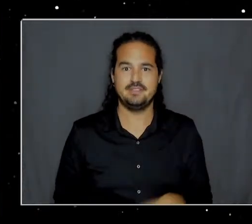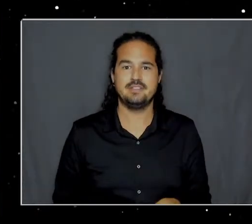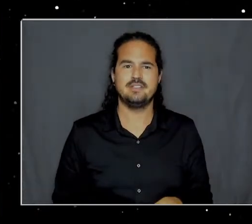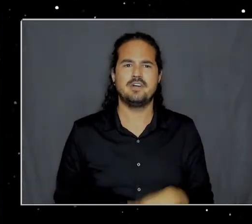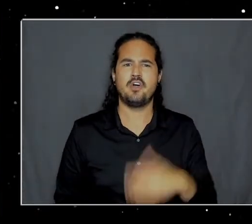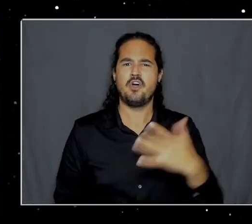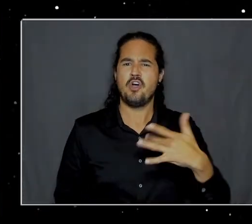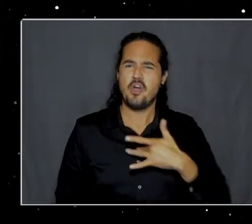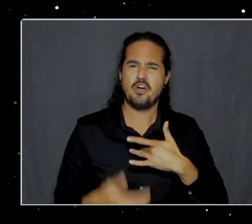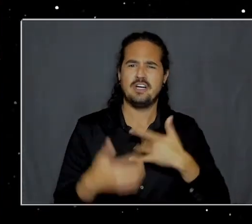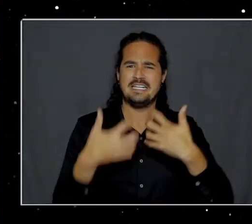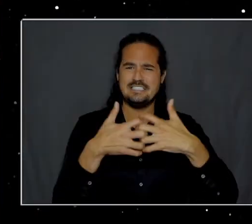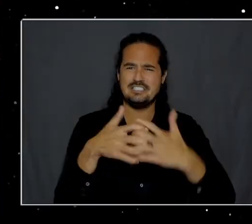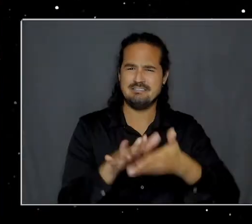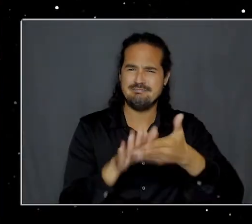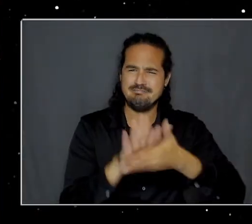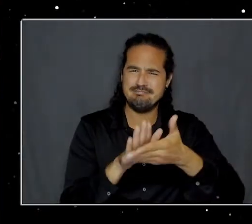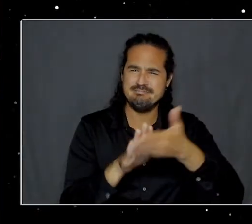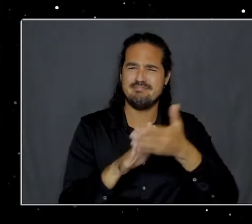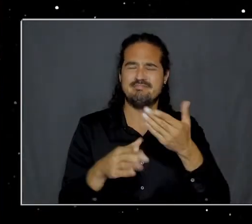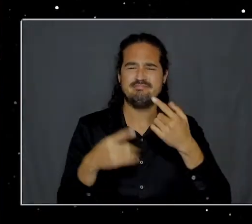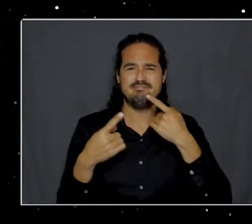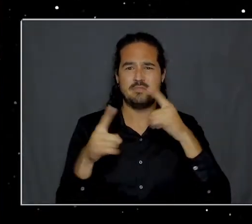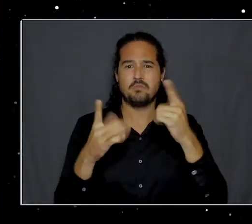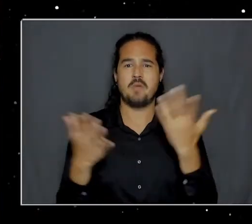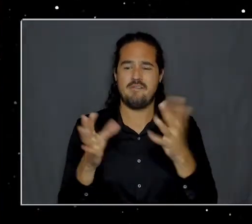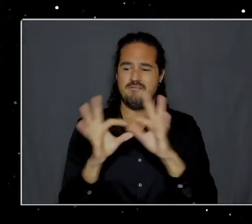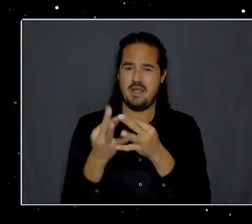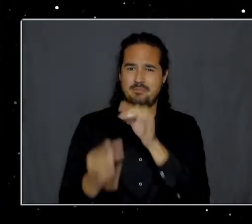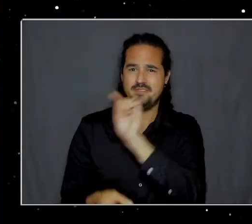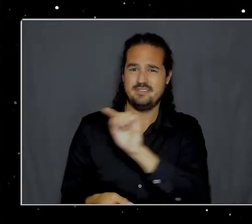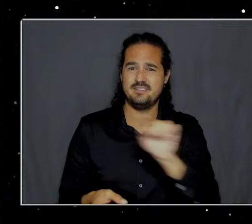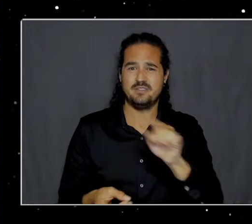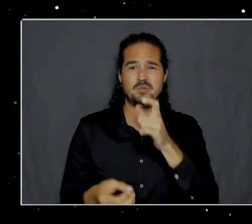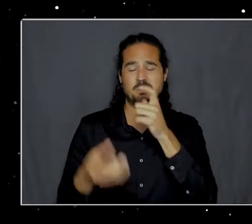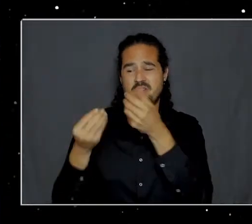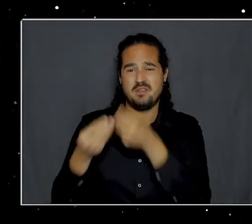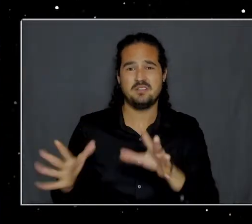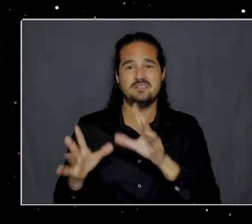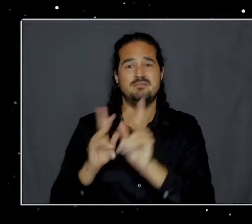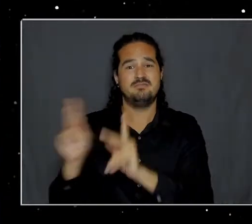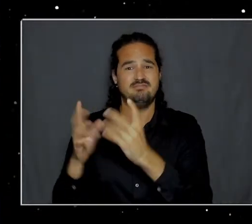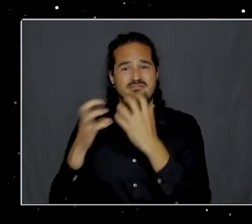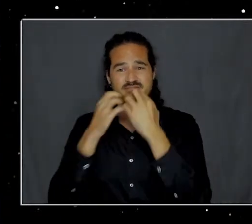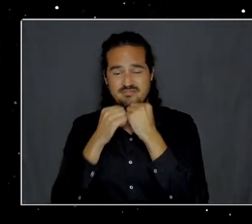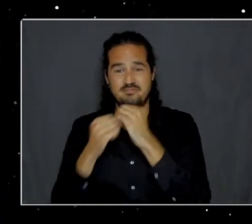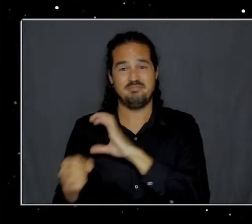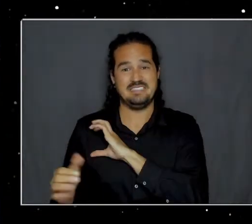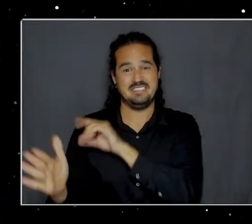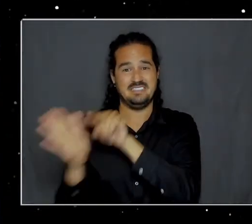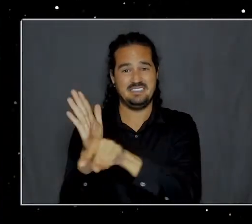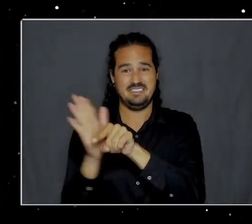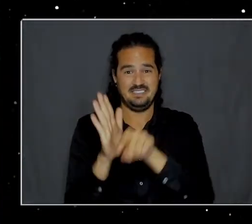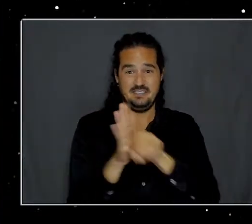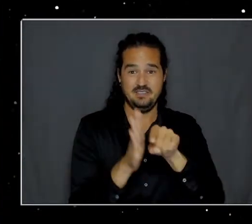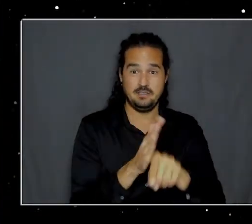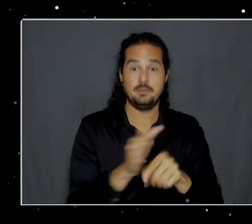THE WASHINGTON COALITION FOR